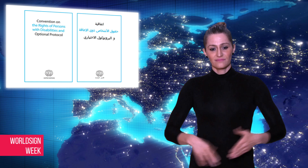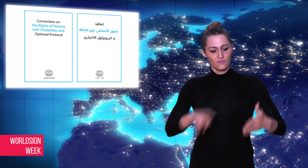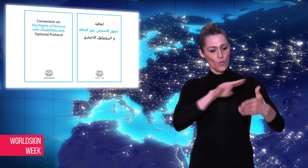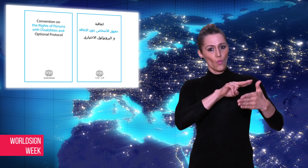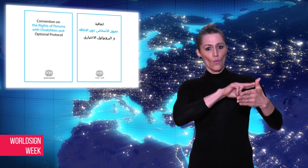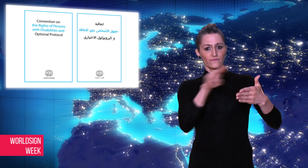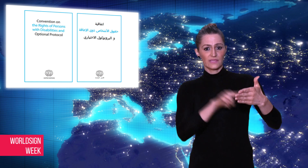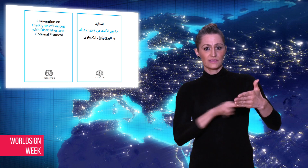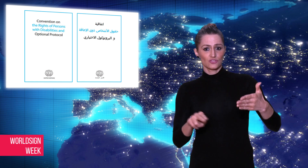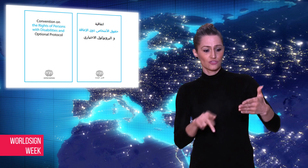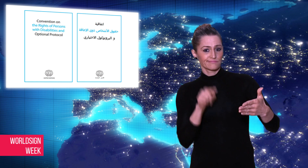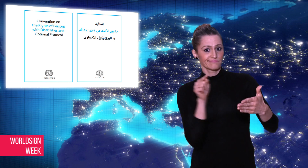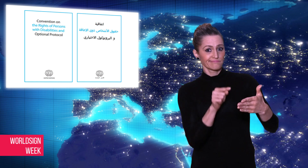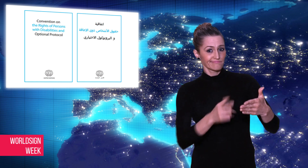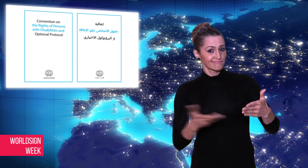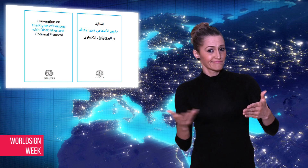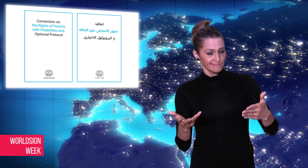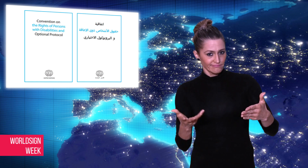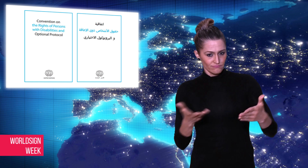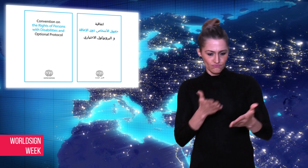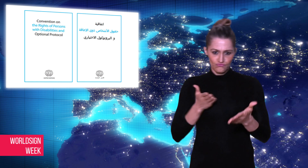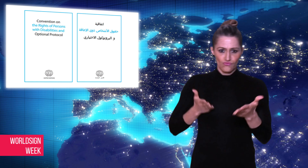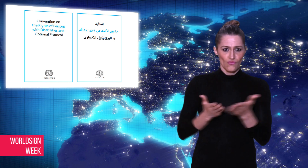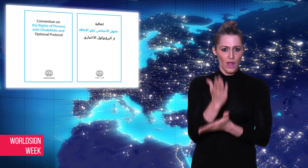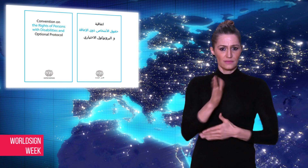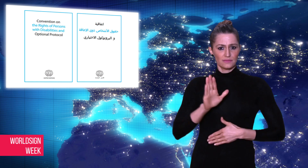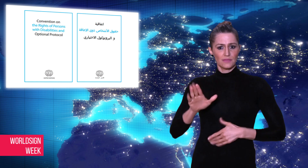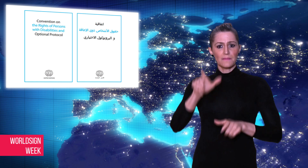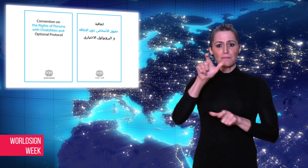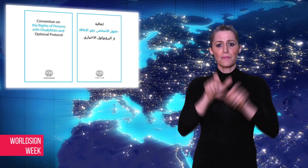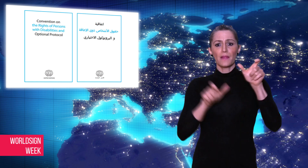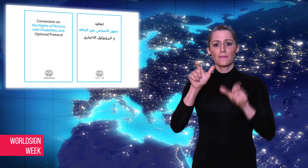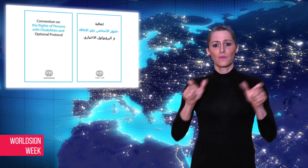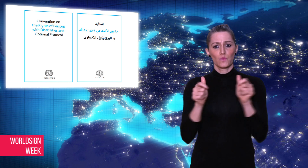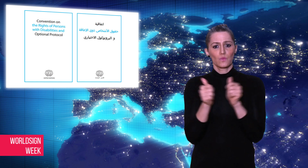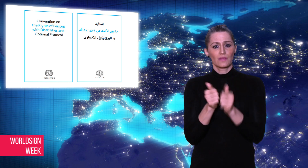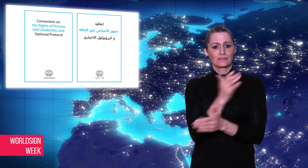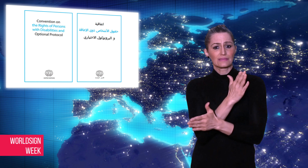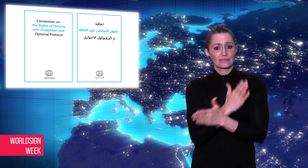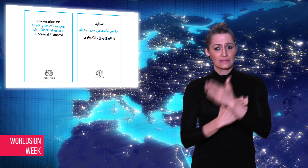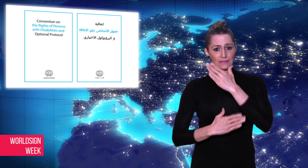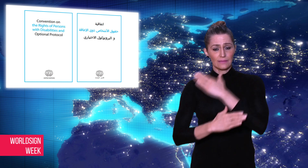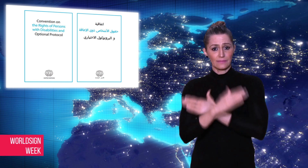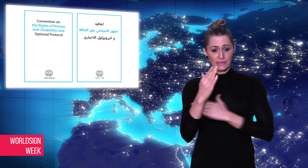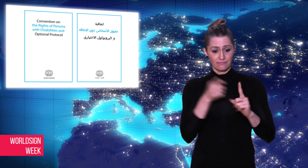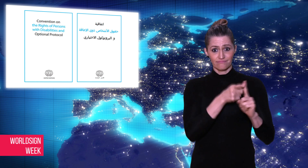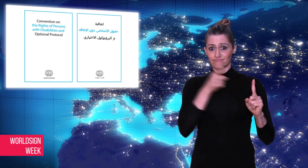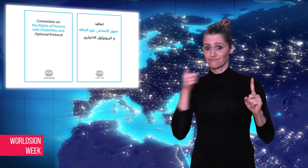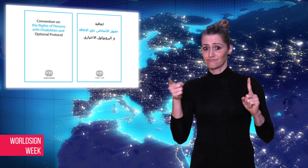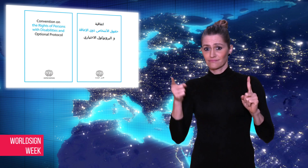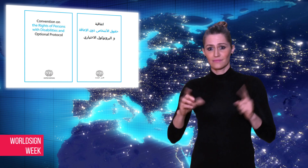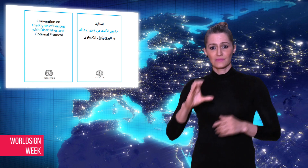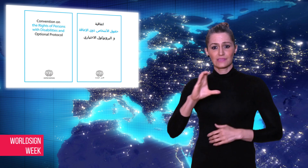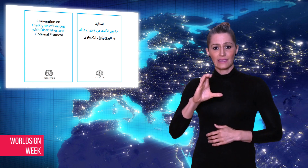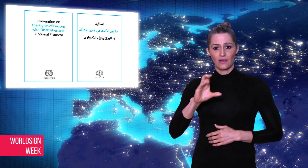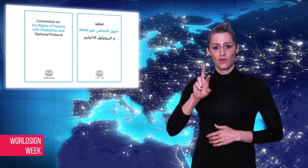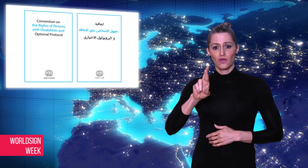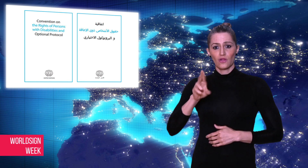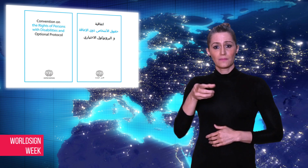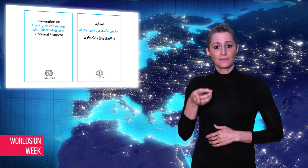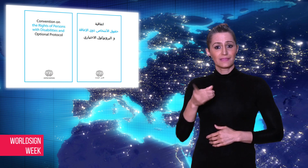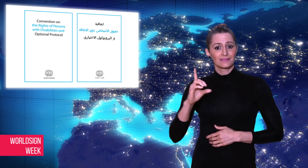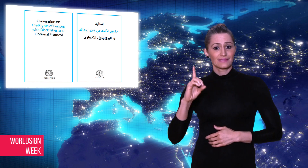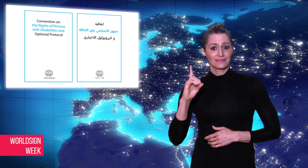Iraq ratified the Convention on the Rights of